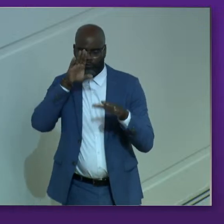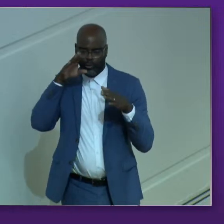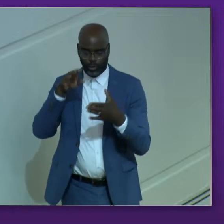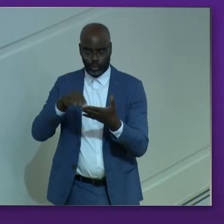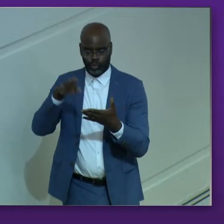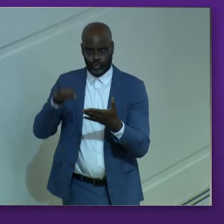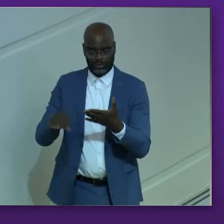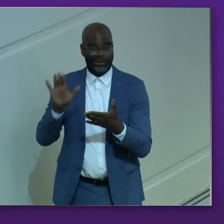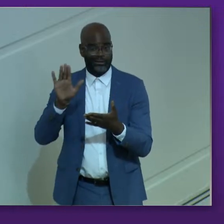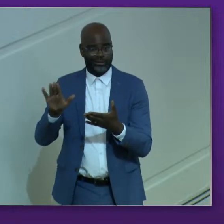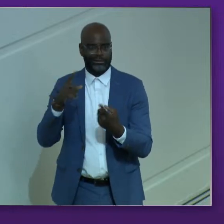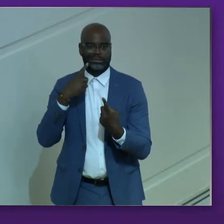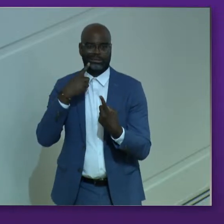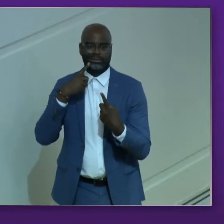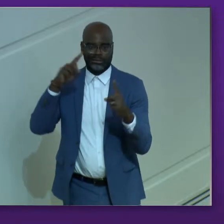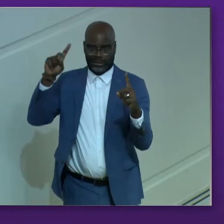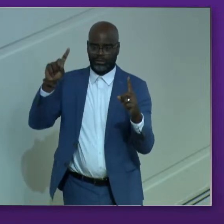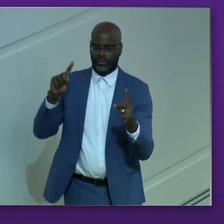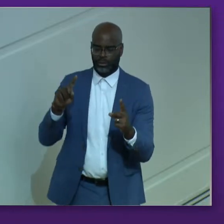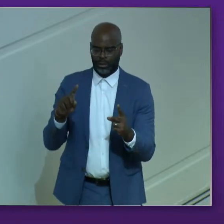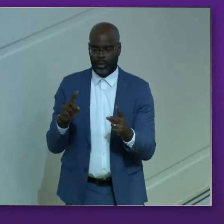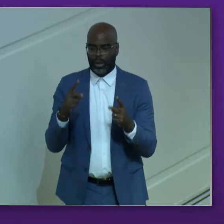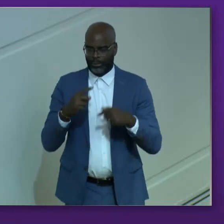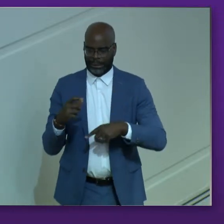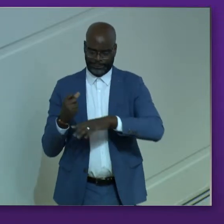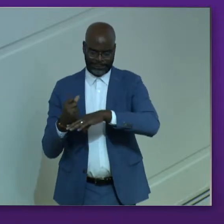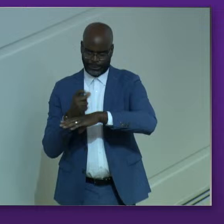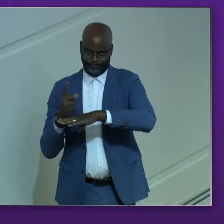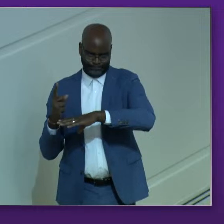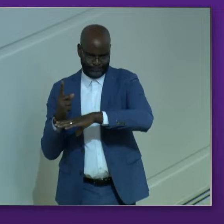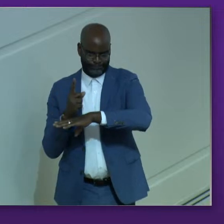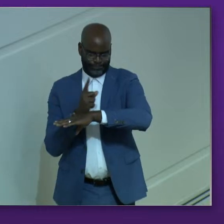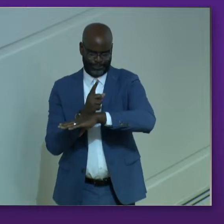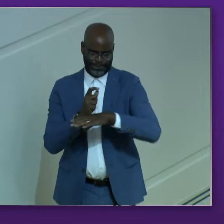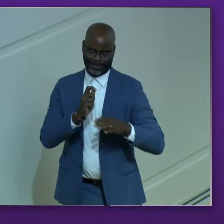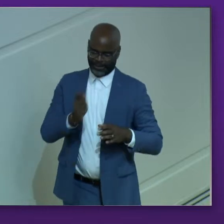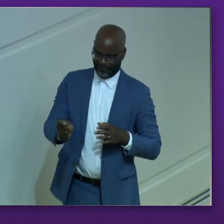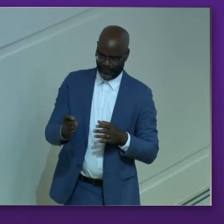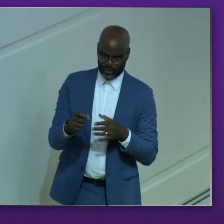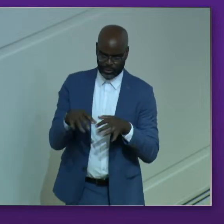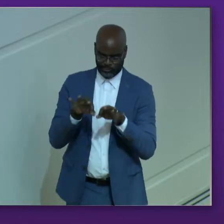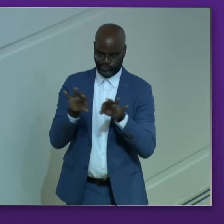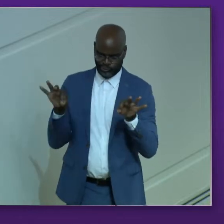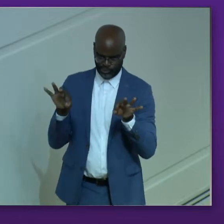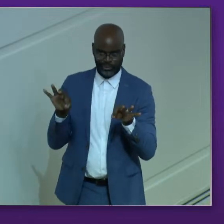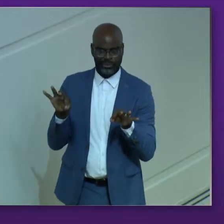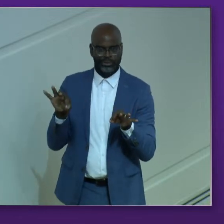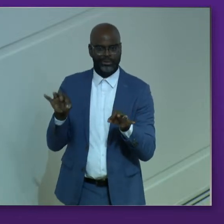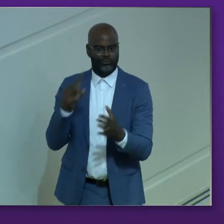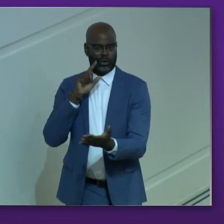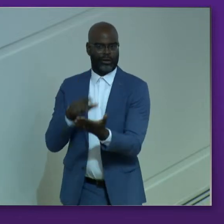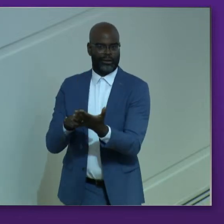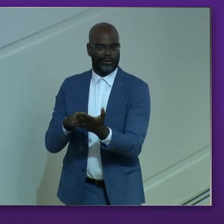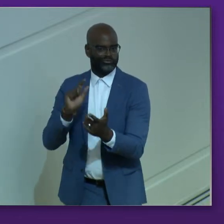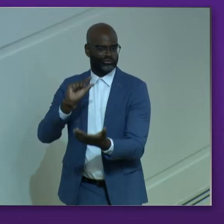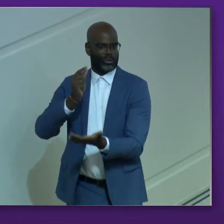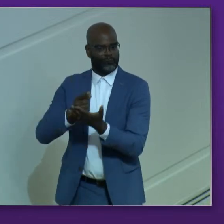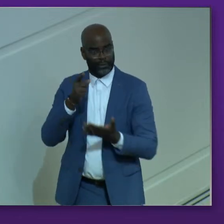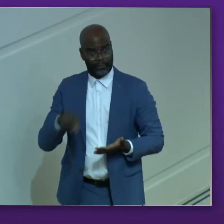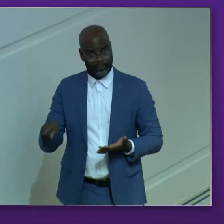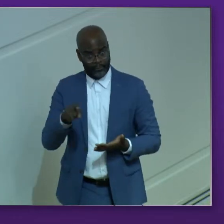ON FRIDAY WE WILL CELEBRATE THE